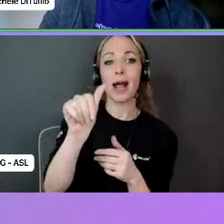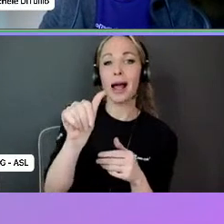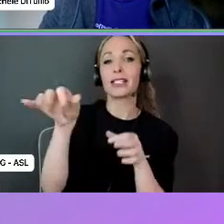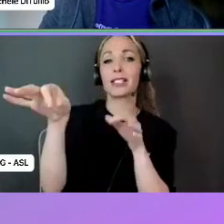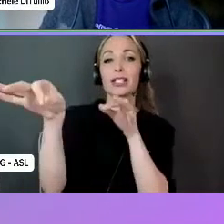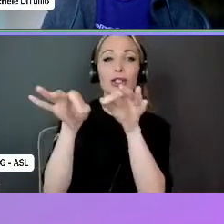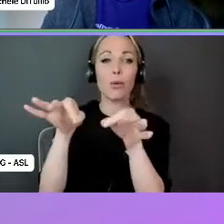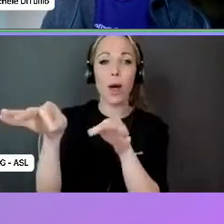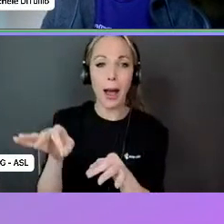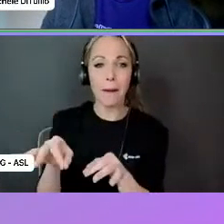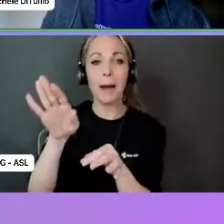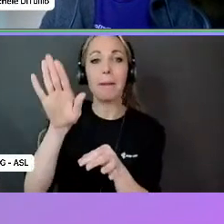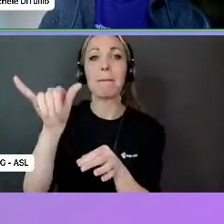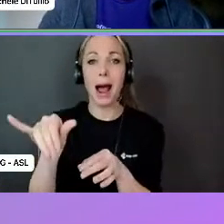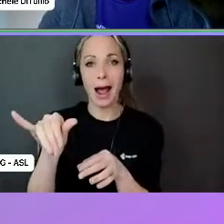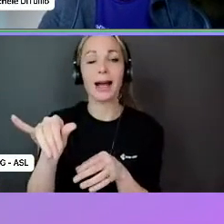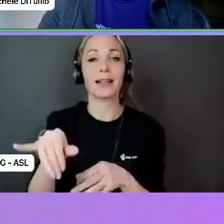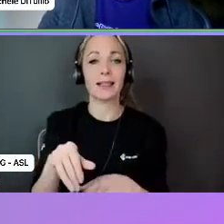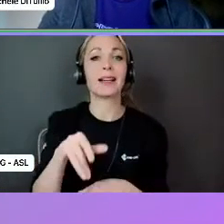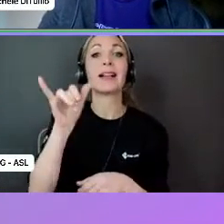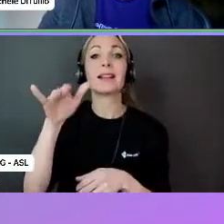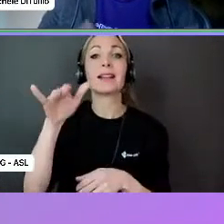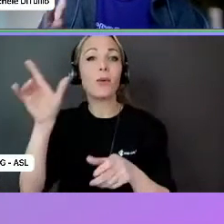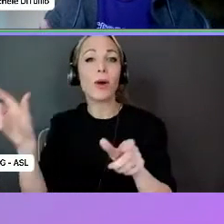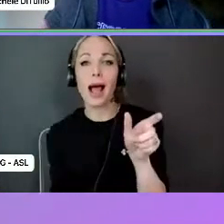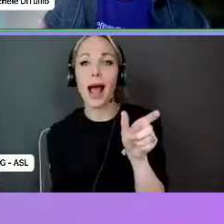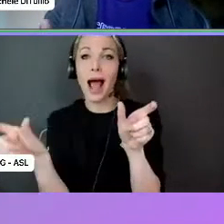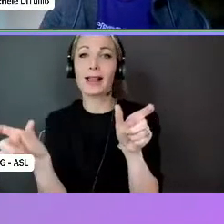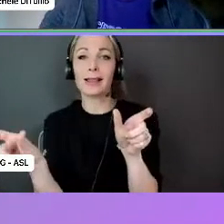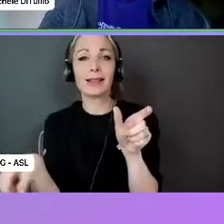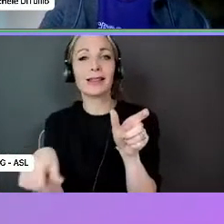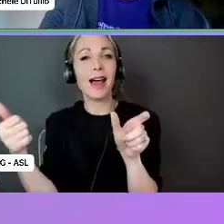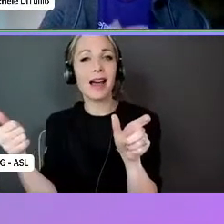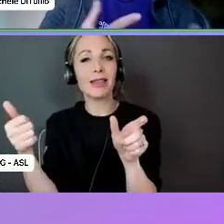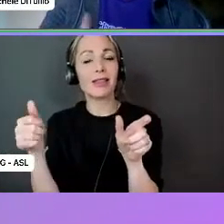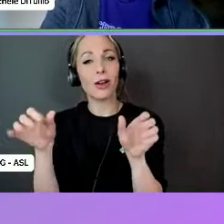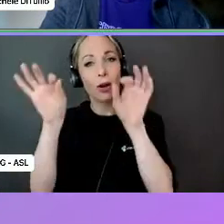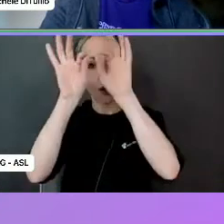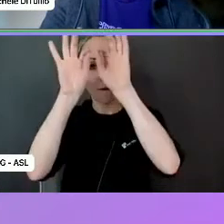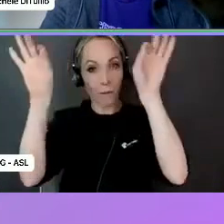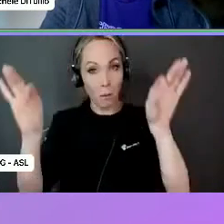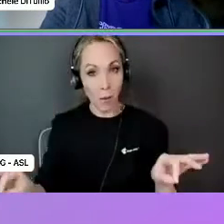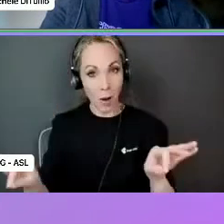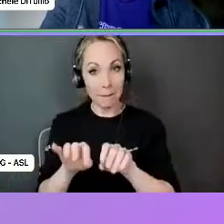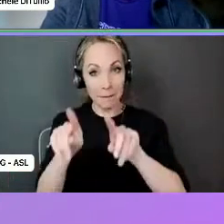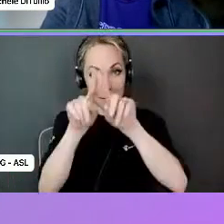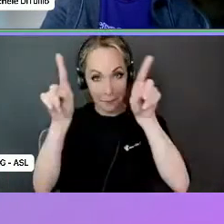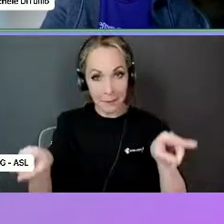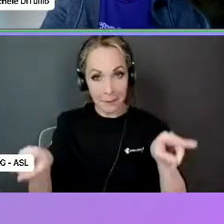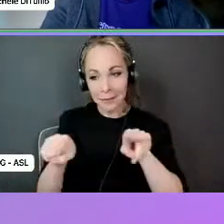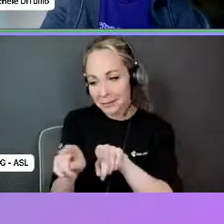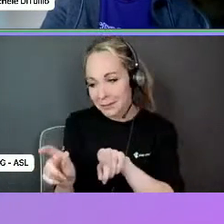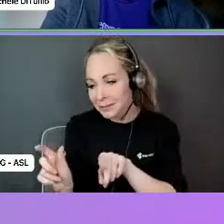described by. What aria described by allows you to do is add additional description to your form field that gets